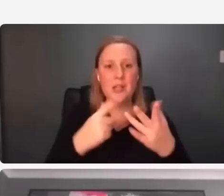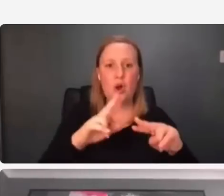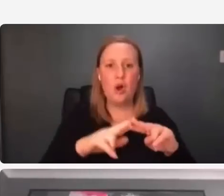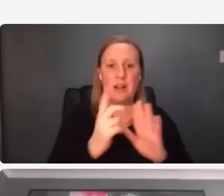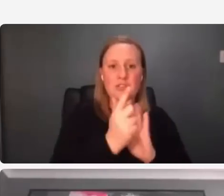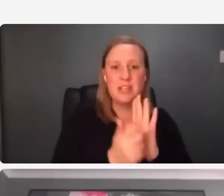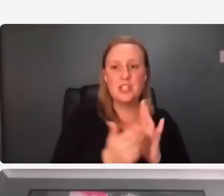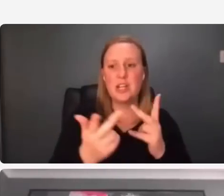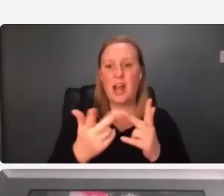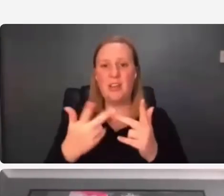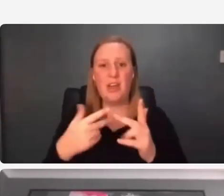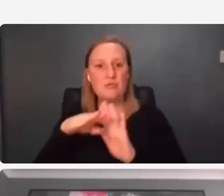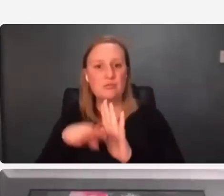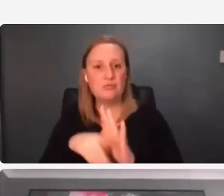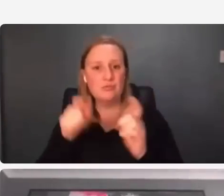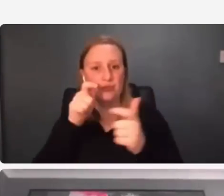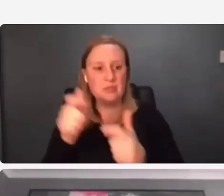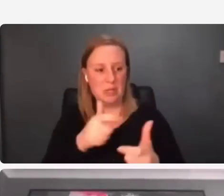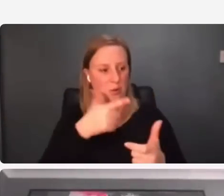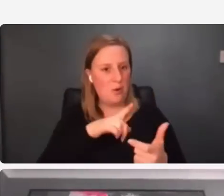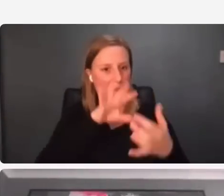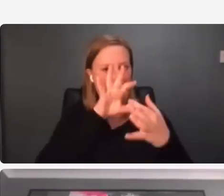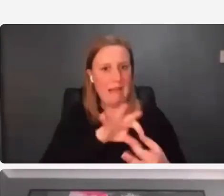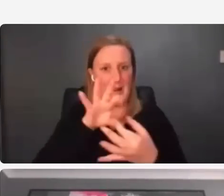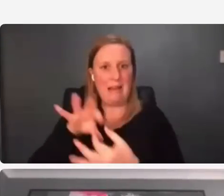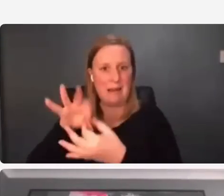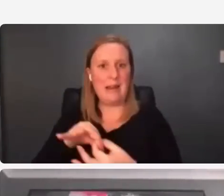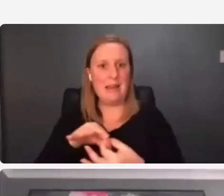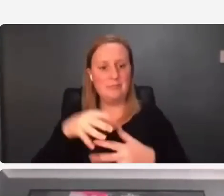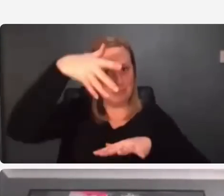So we're really thinking through at the moment the best way to integrate rights into the Act but in